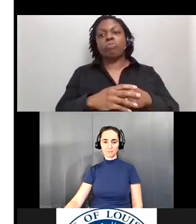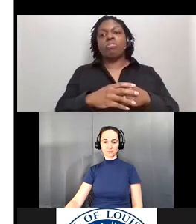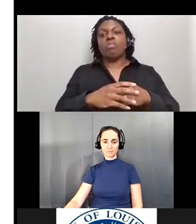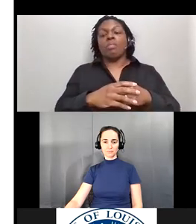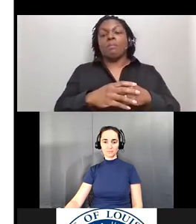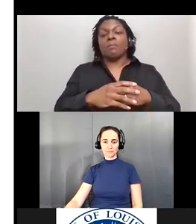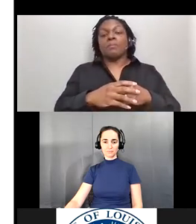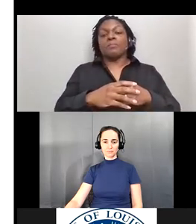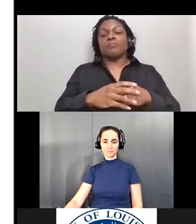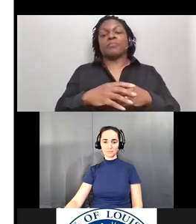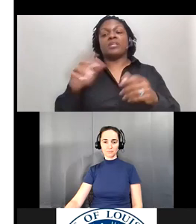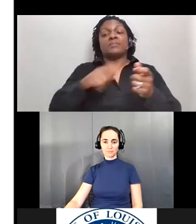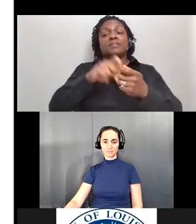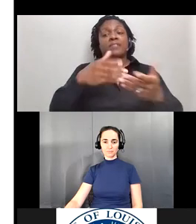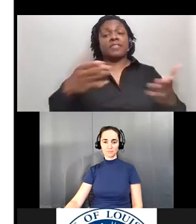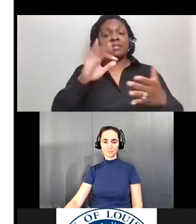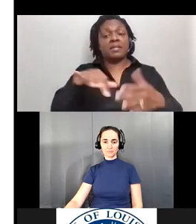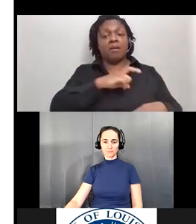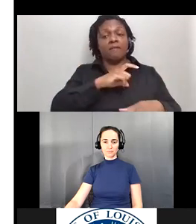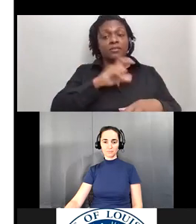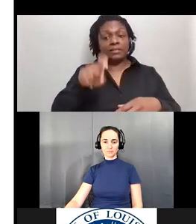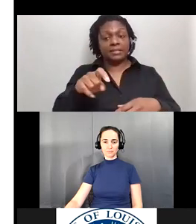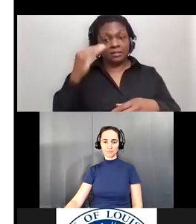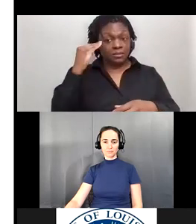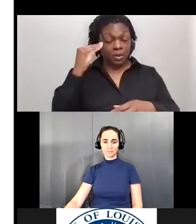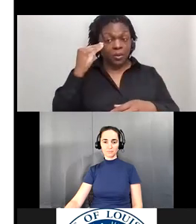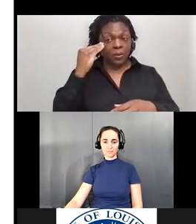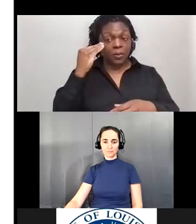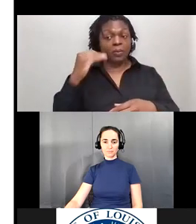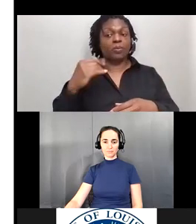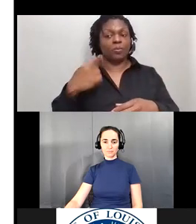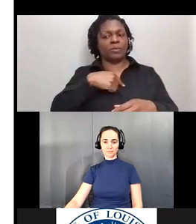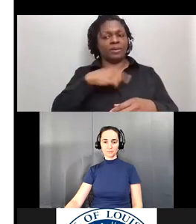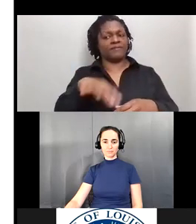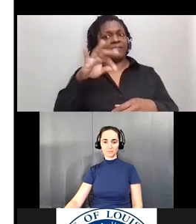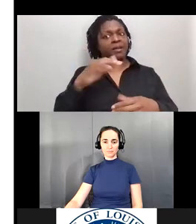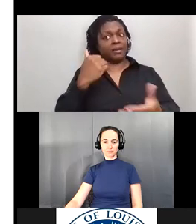may need to know and understand, we, we find it very helpful for having these disclosure